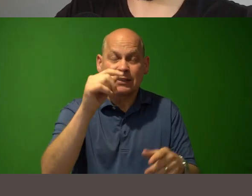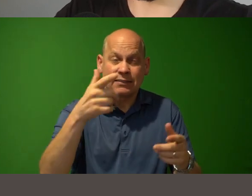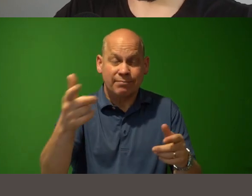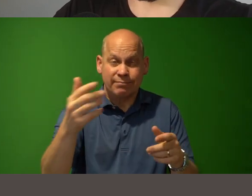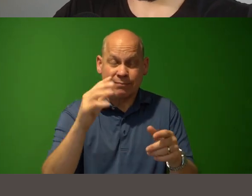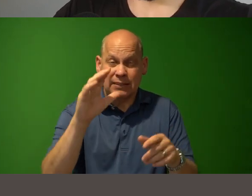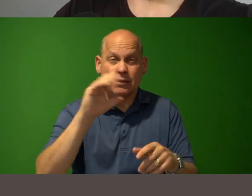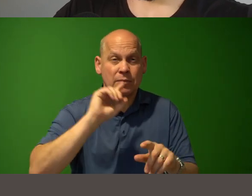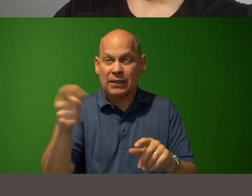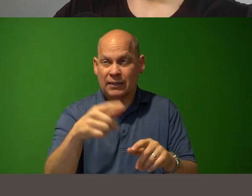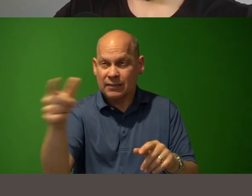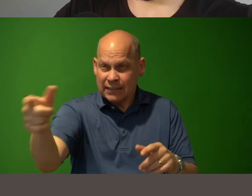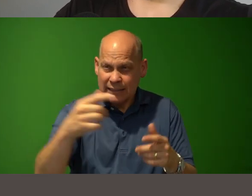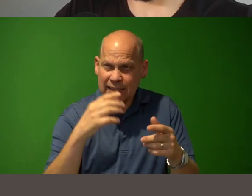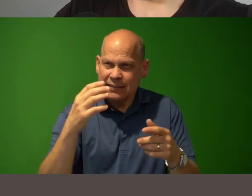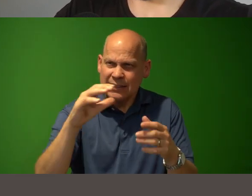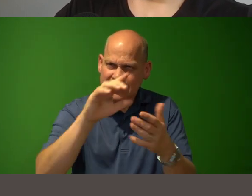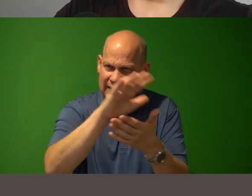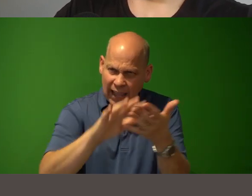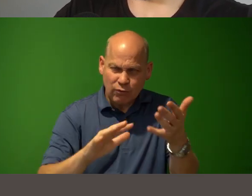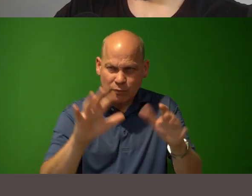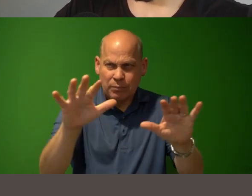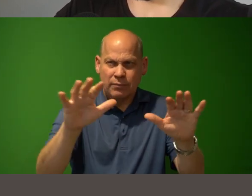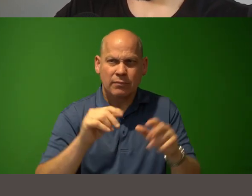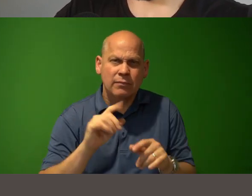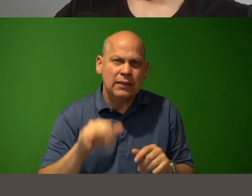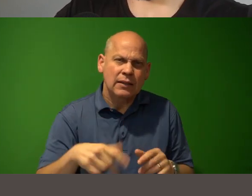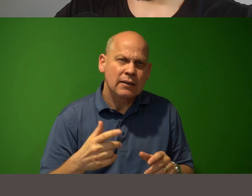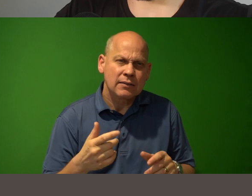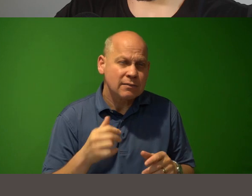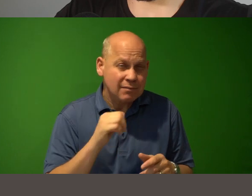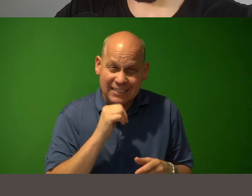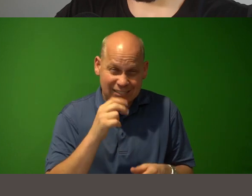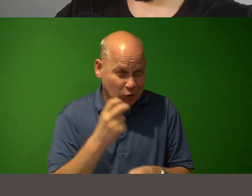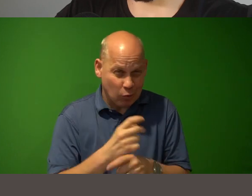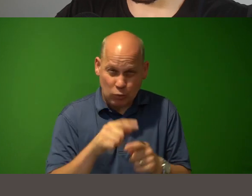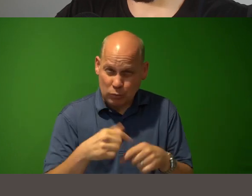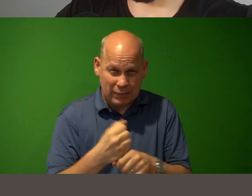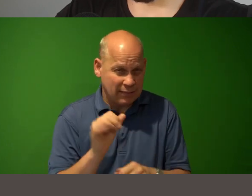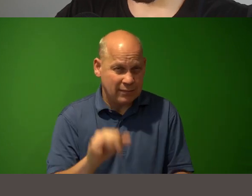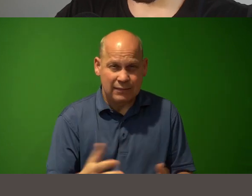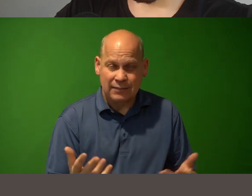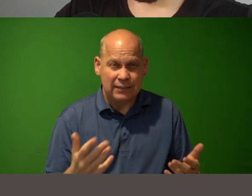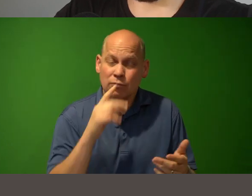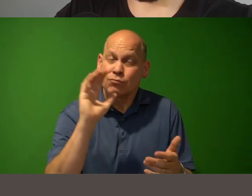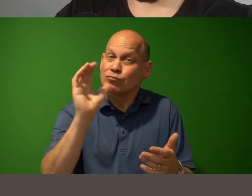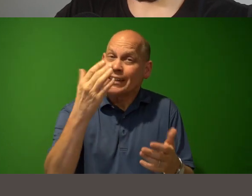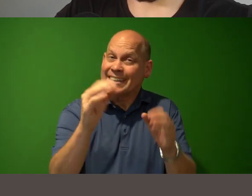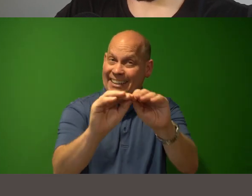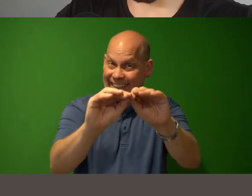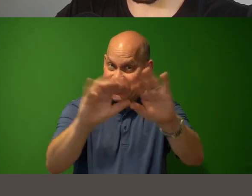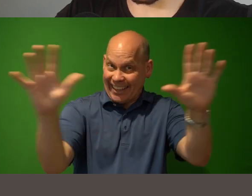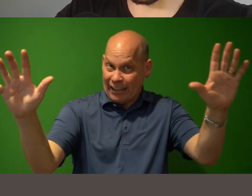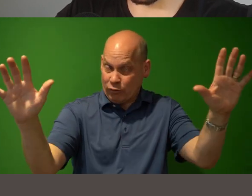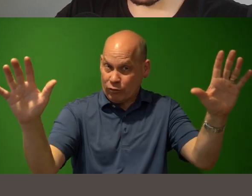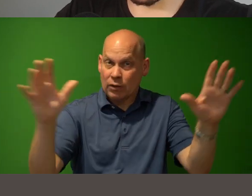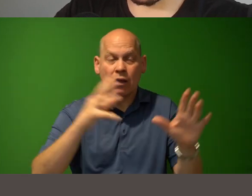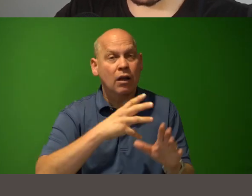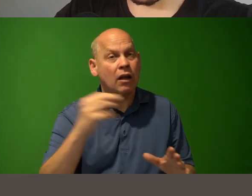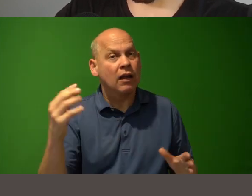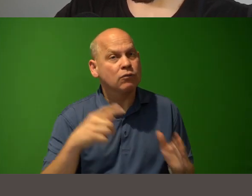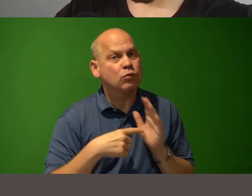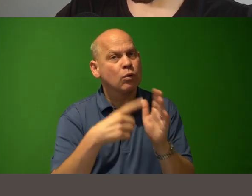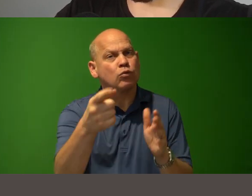is a great kind of diagram that is not hard to make, pretty clear, and shows you a lot